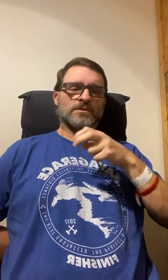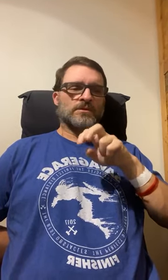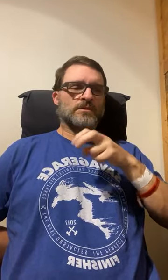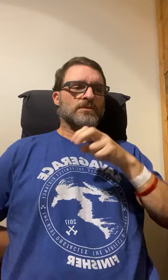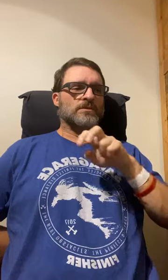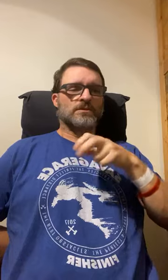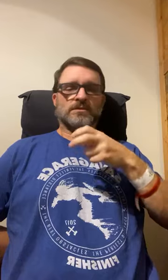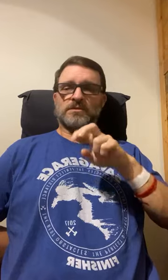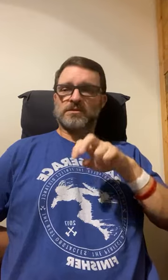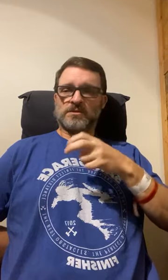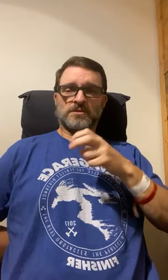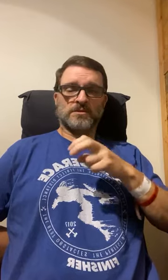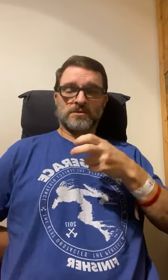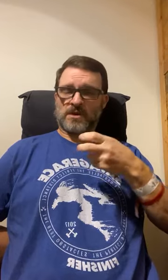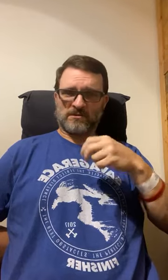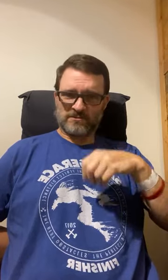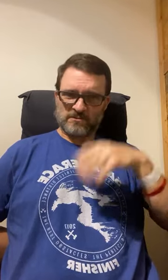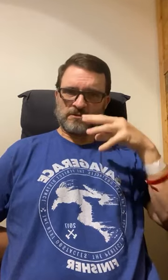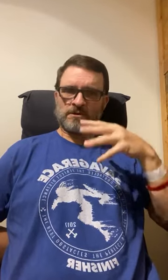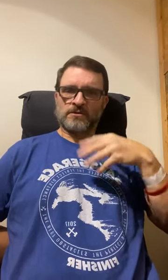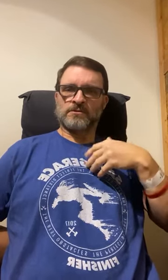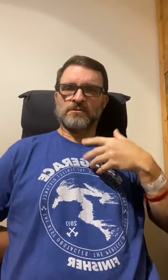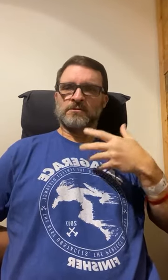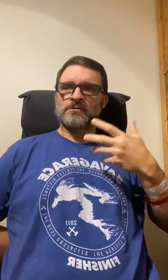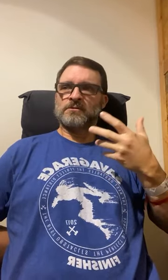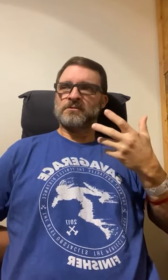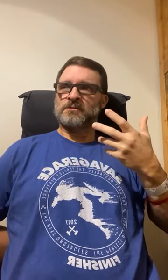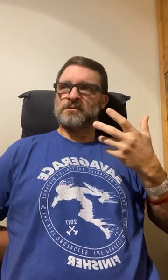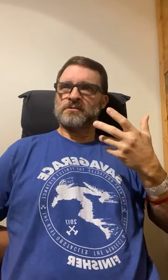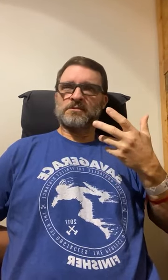I was still restless with pain.